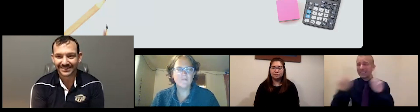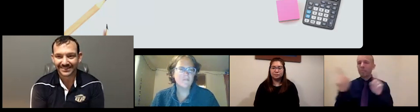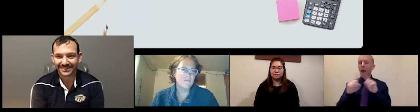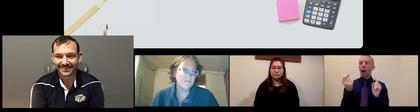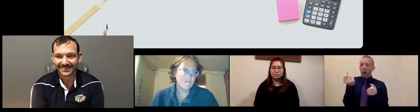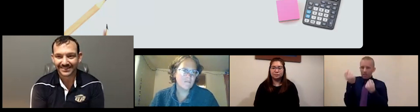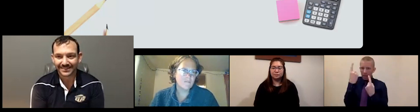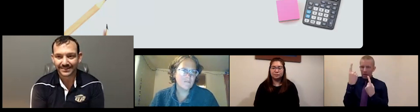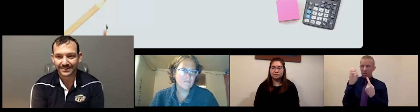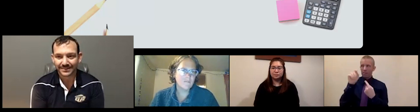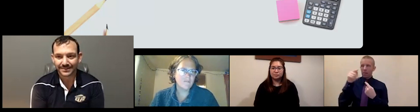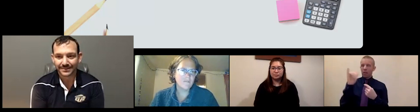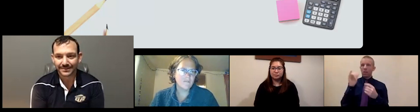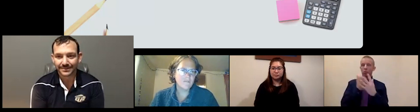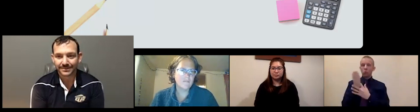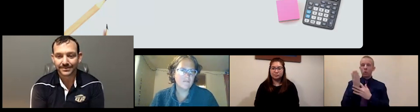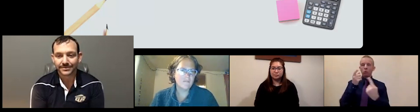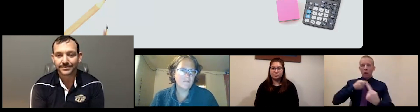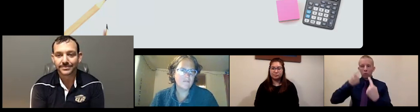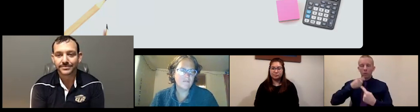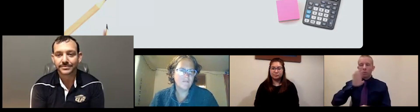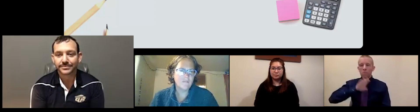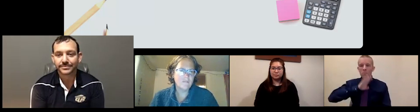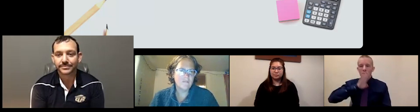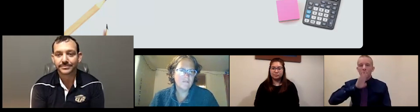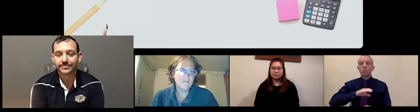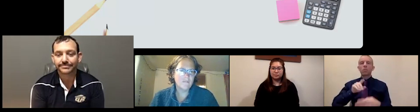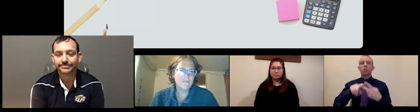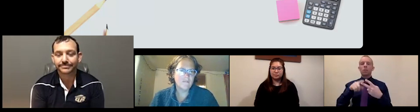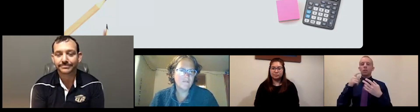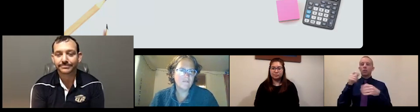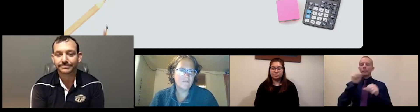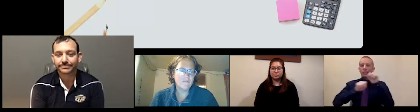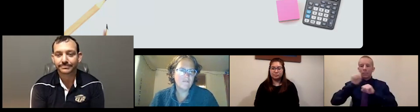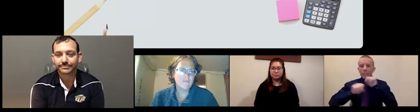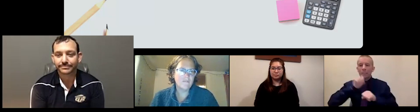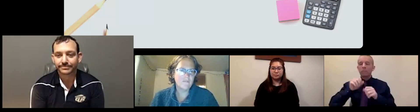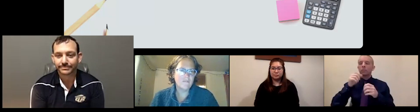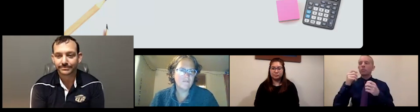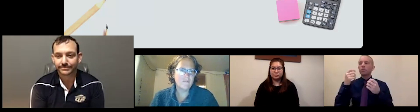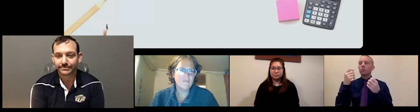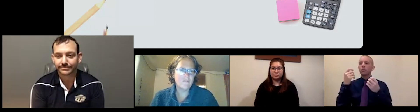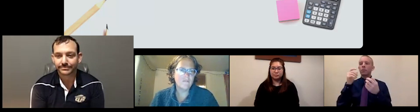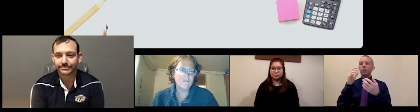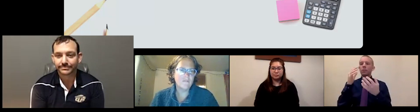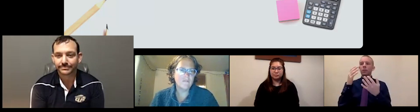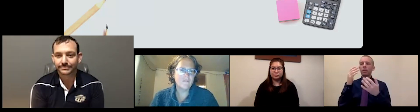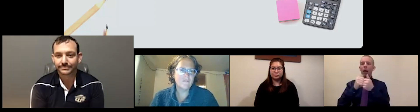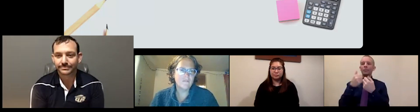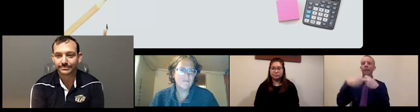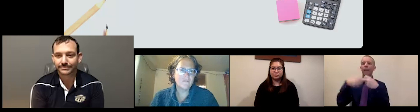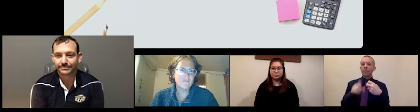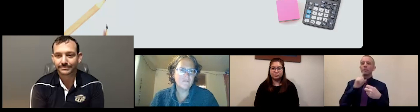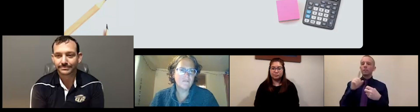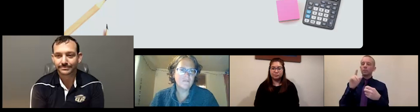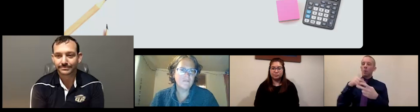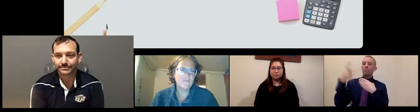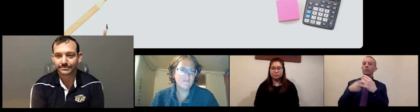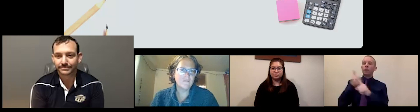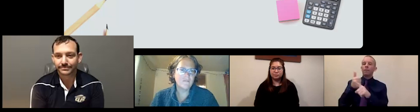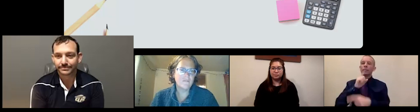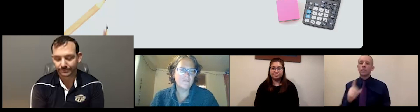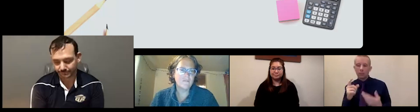but we empathized through struggles, frustrations, and barriers with how tough the program itself is.